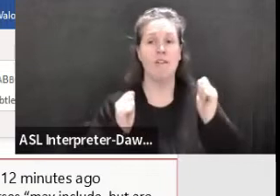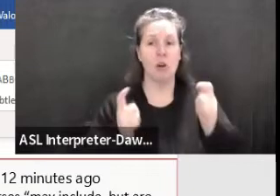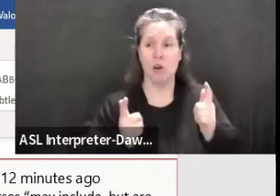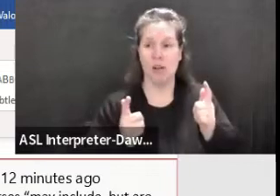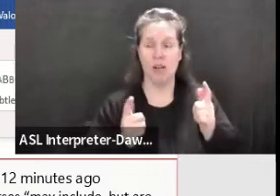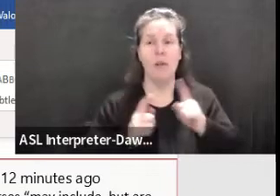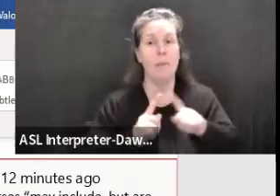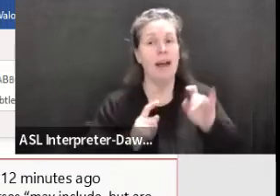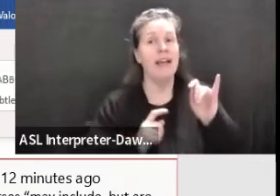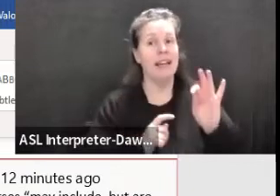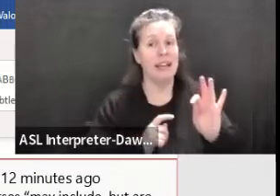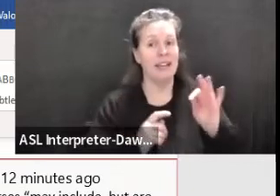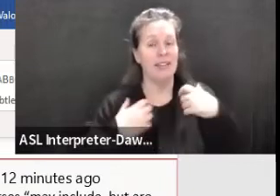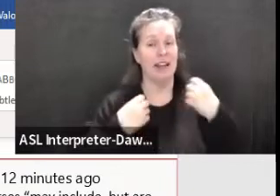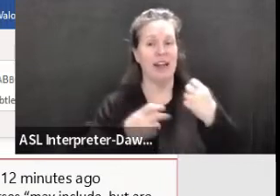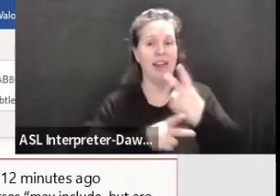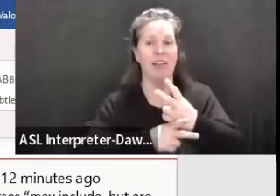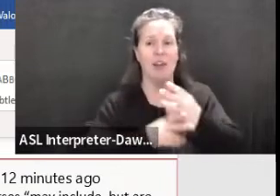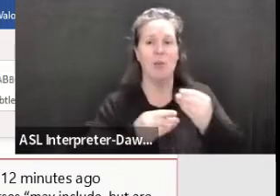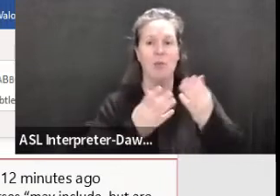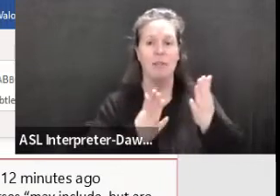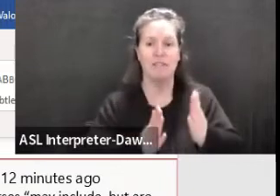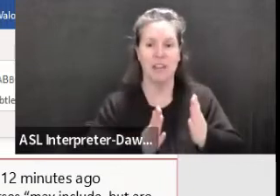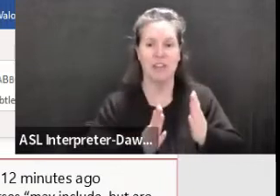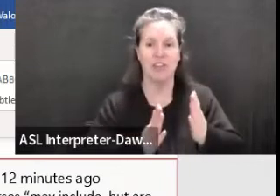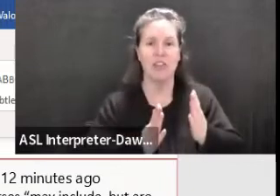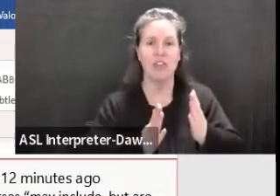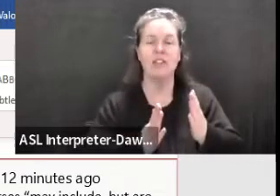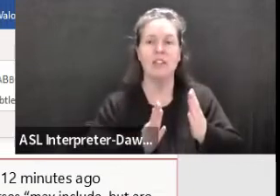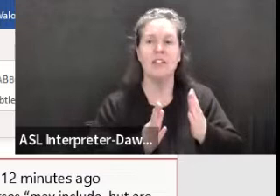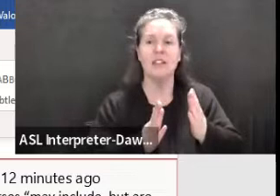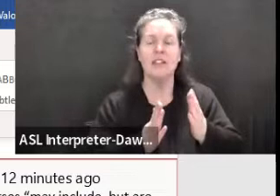is able to conceptualize and apply what they've learned,